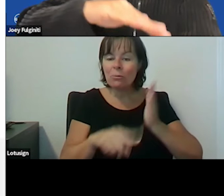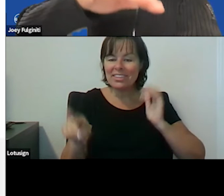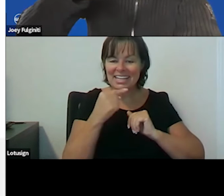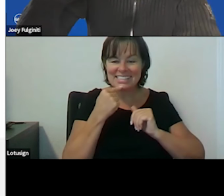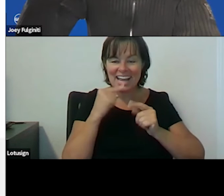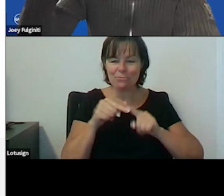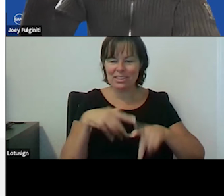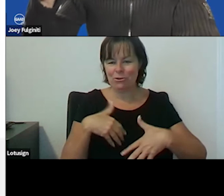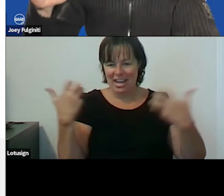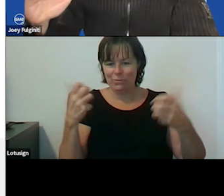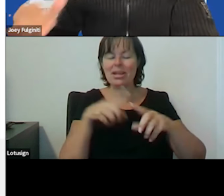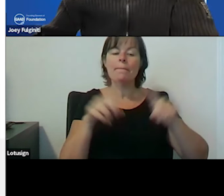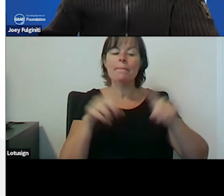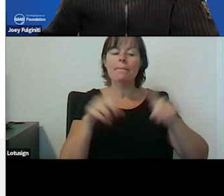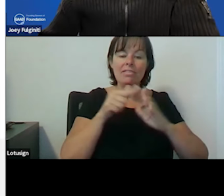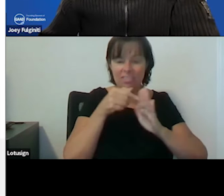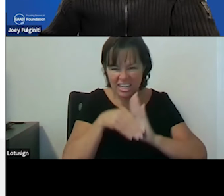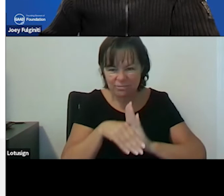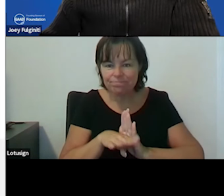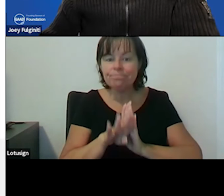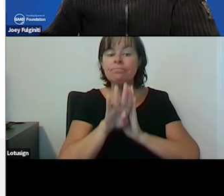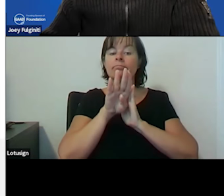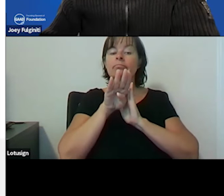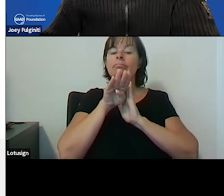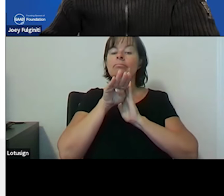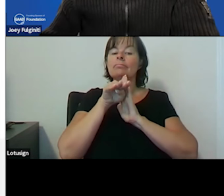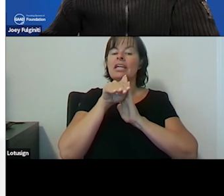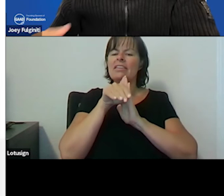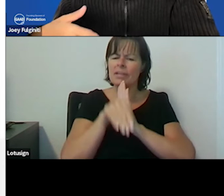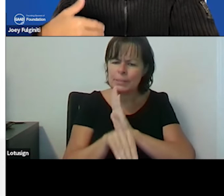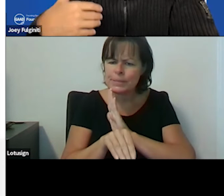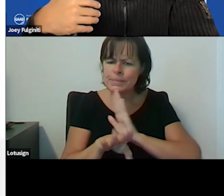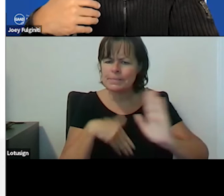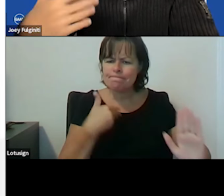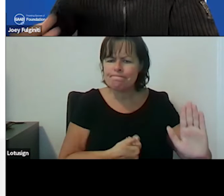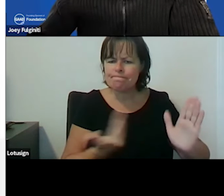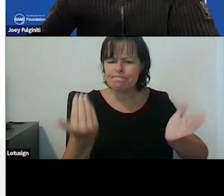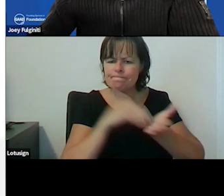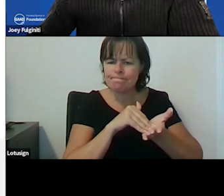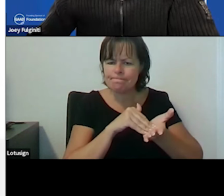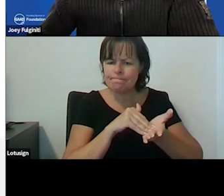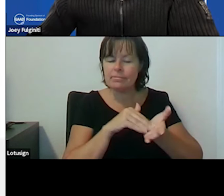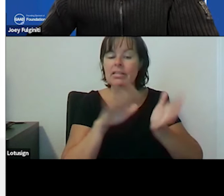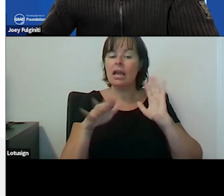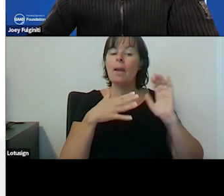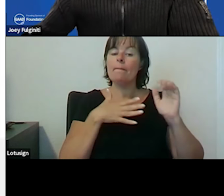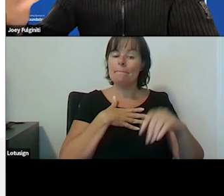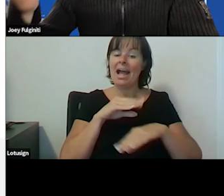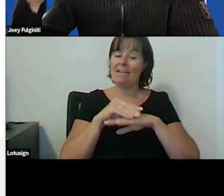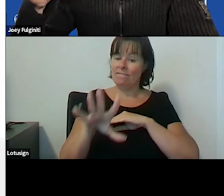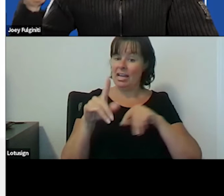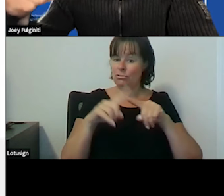they they came out of it and then they were upset again and and my advice to the client was just fix